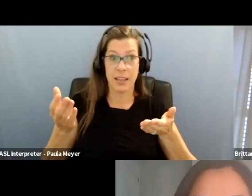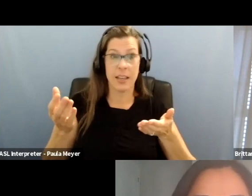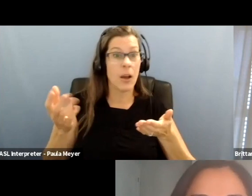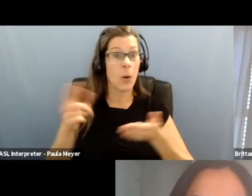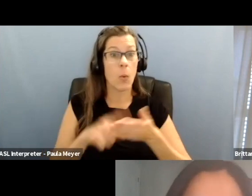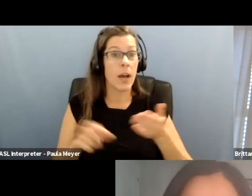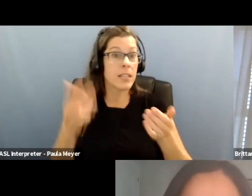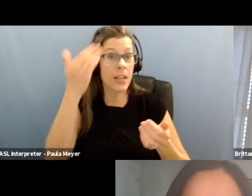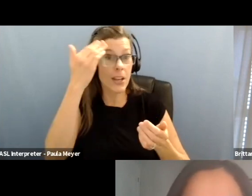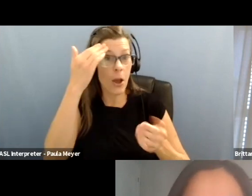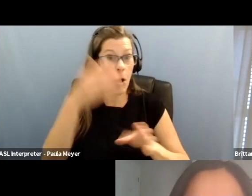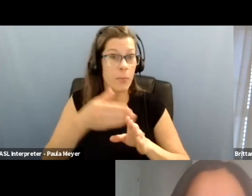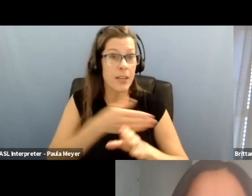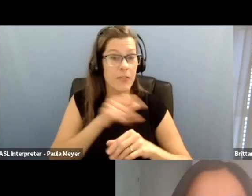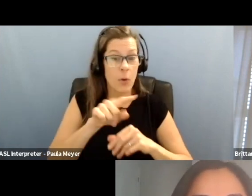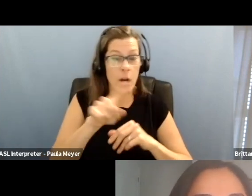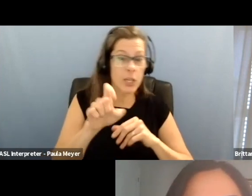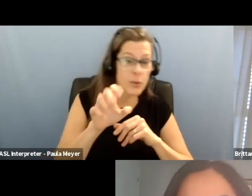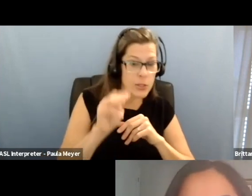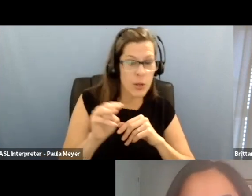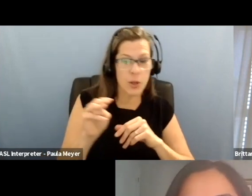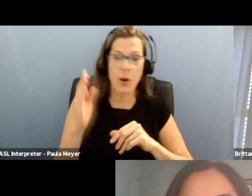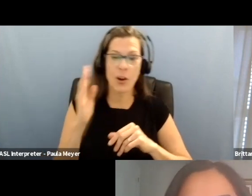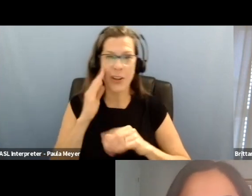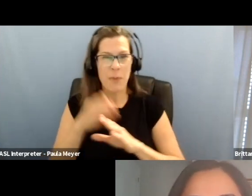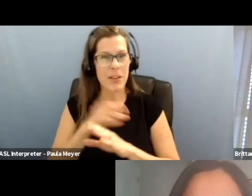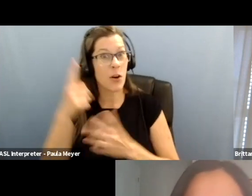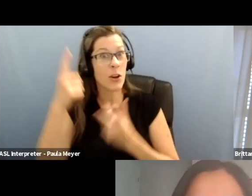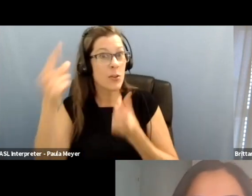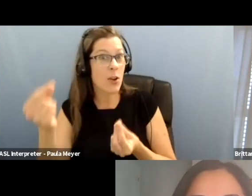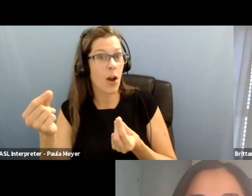or any “Know Before You Go” emails that just make it clear from start to finish